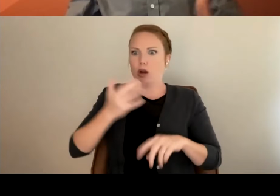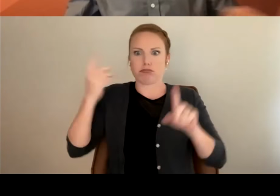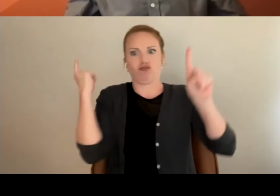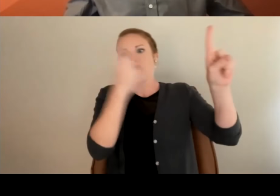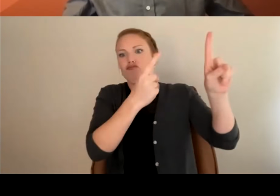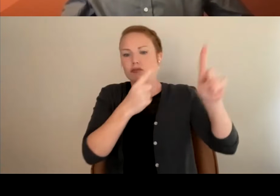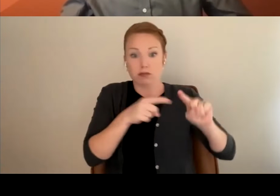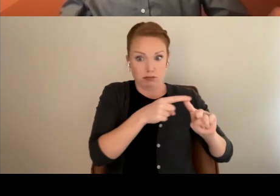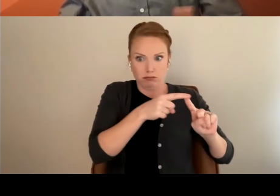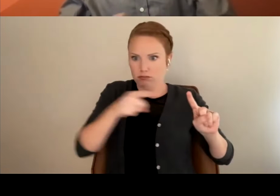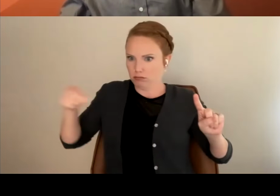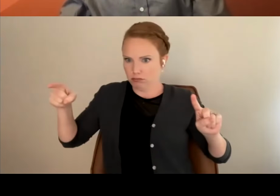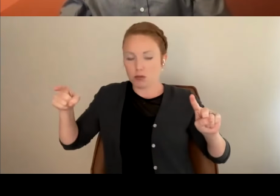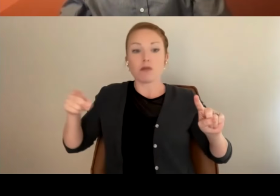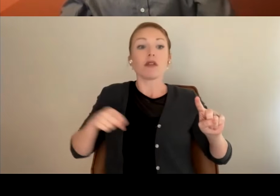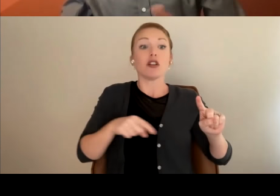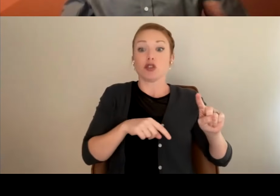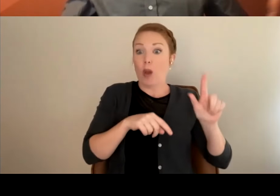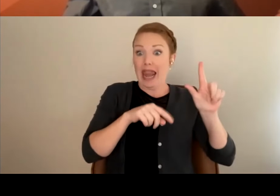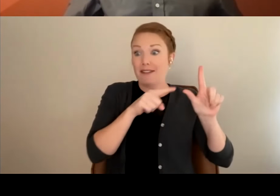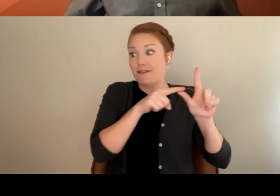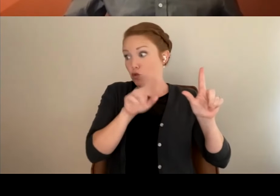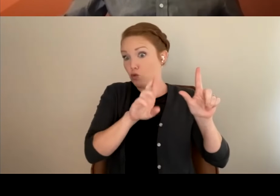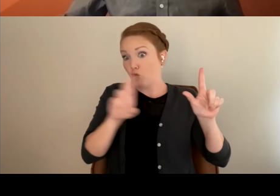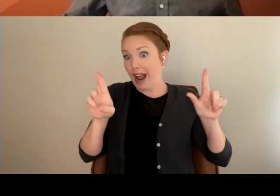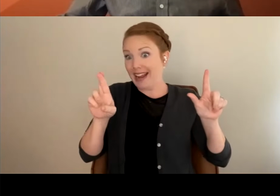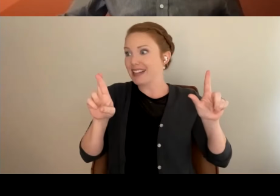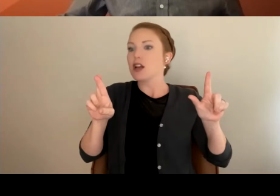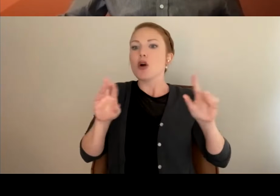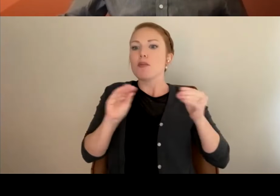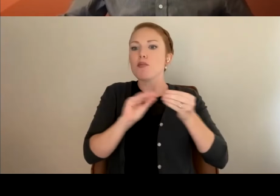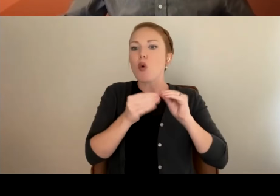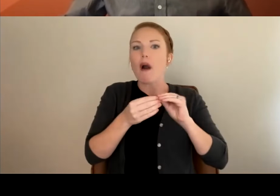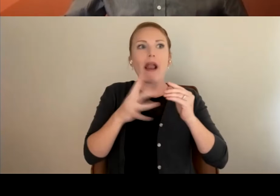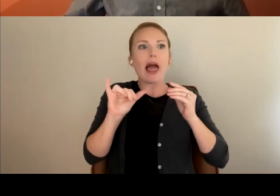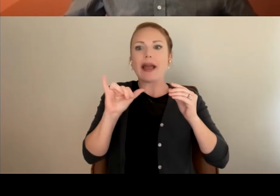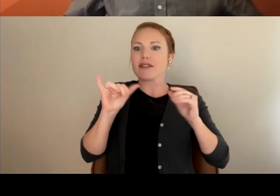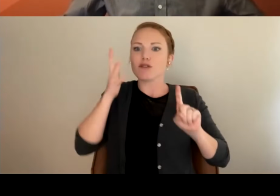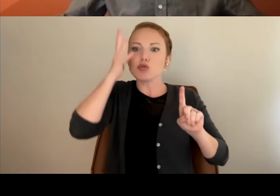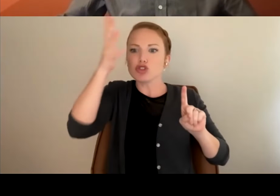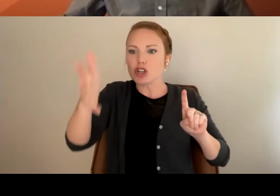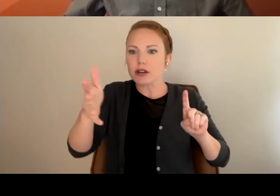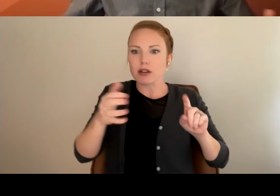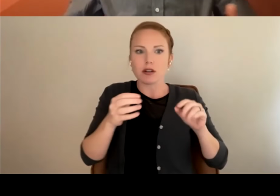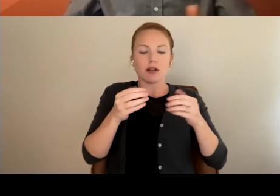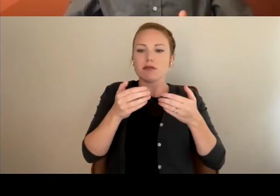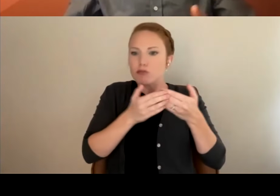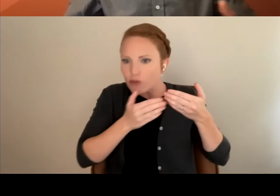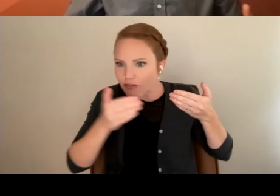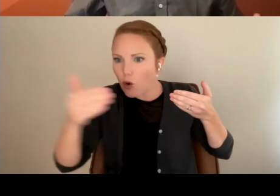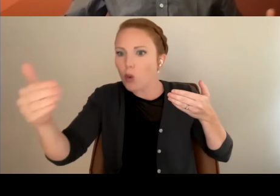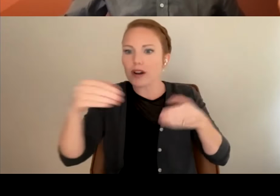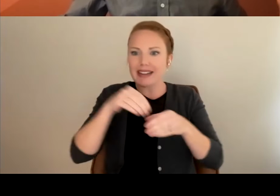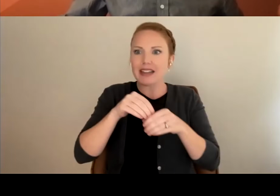left to right we're moving forward in history so I have an arrow representing data visualization